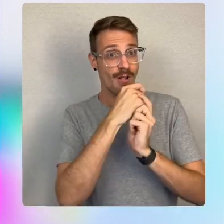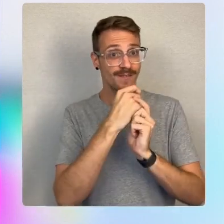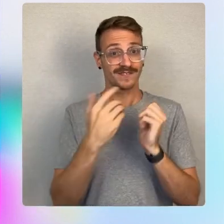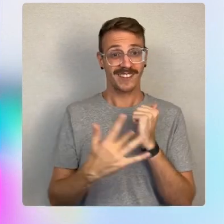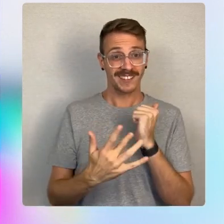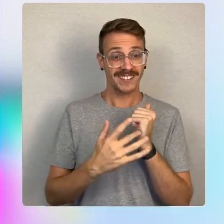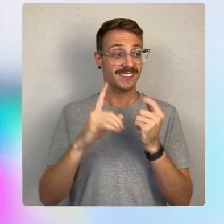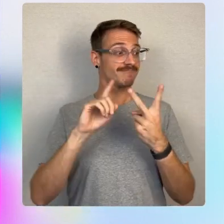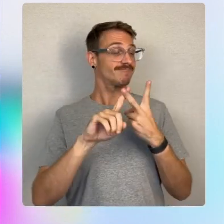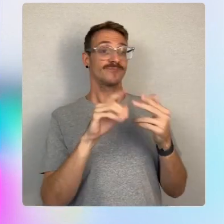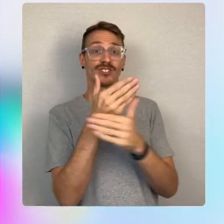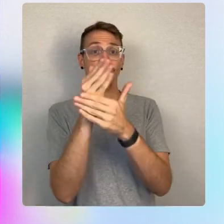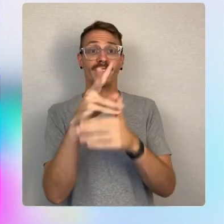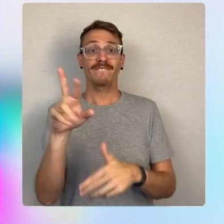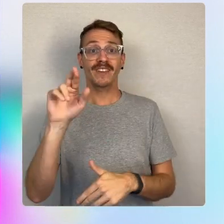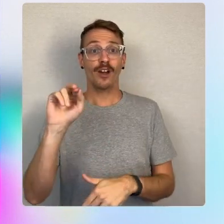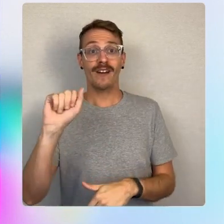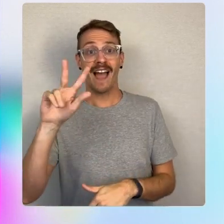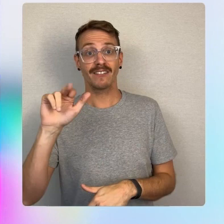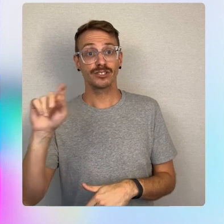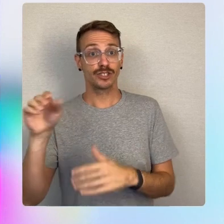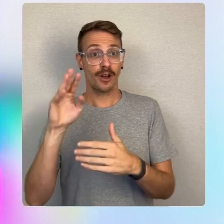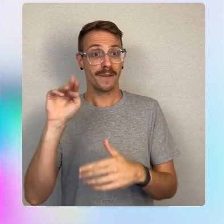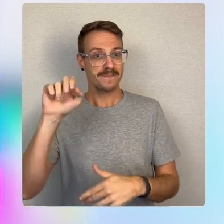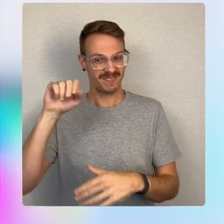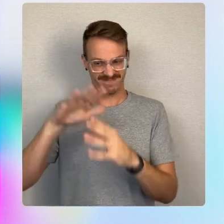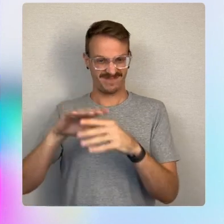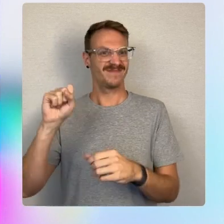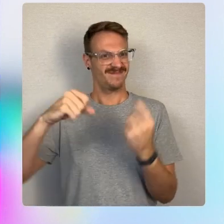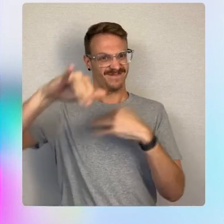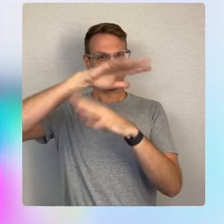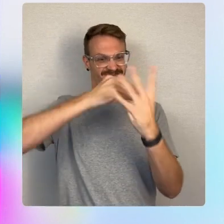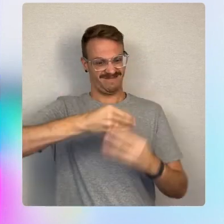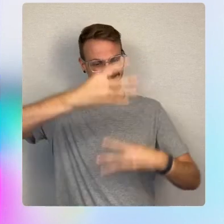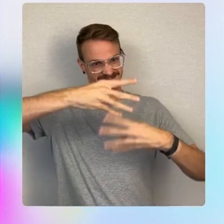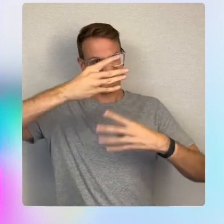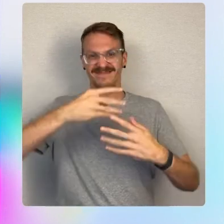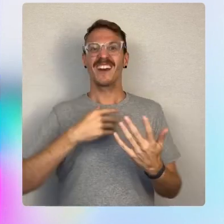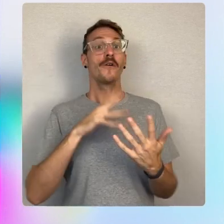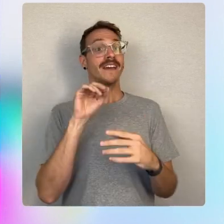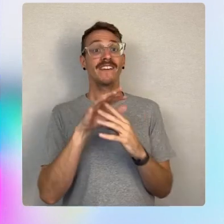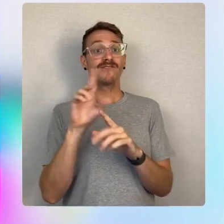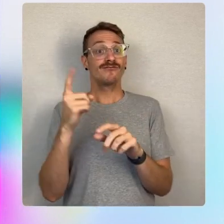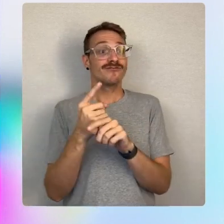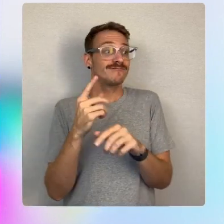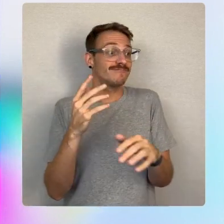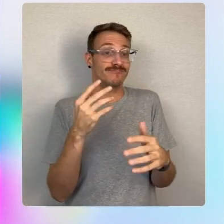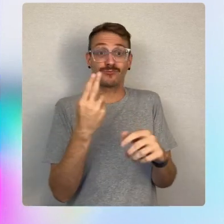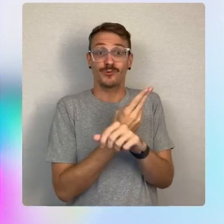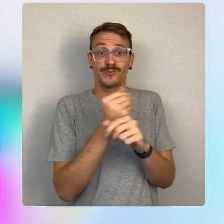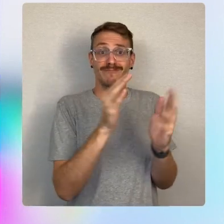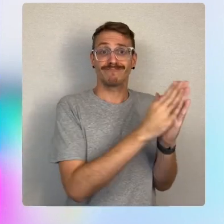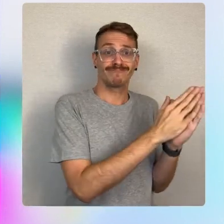or sharing VR avatar memes on social media, even just tapping into the large range of customization